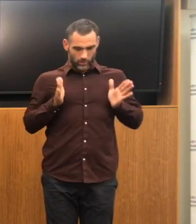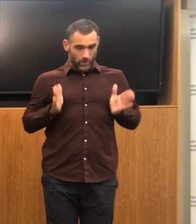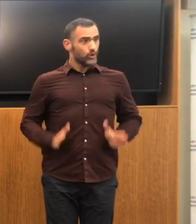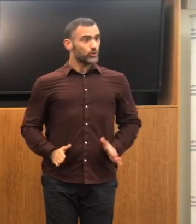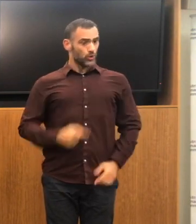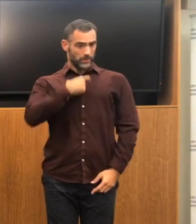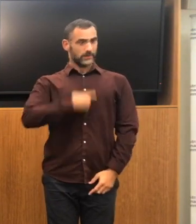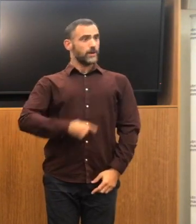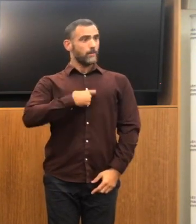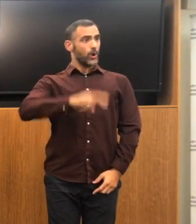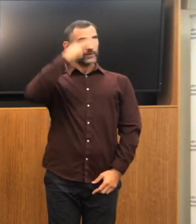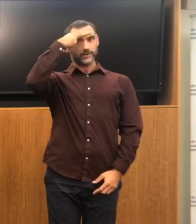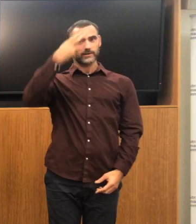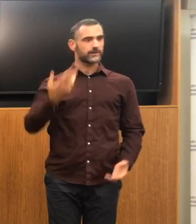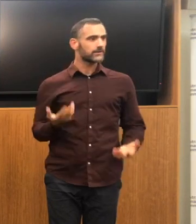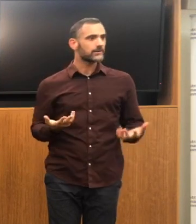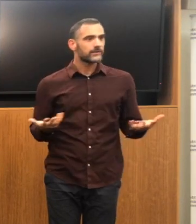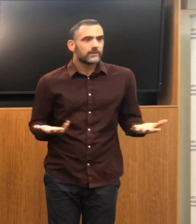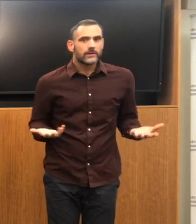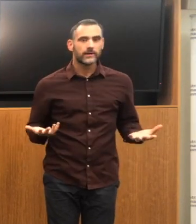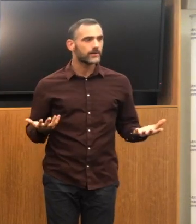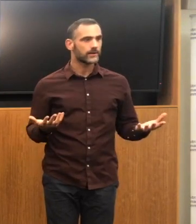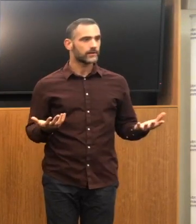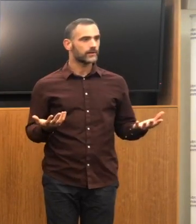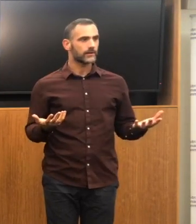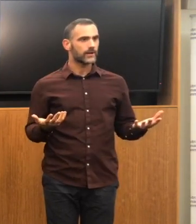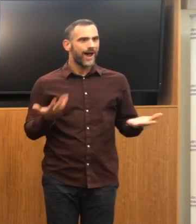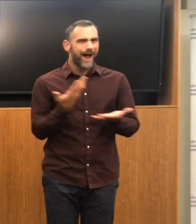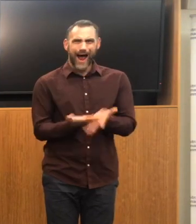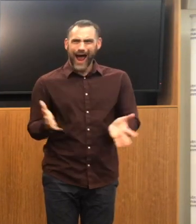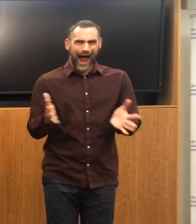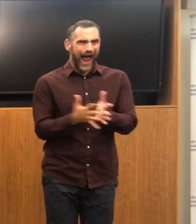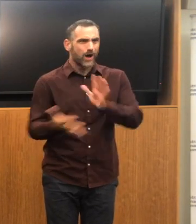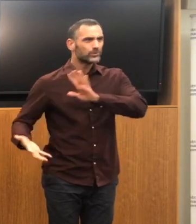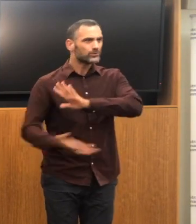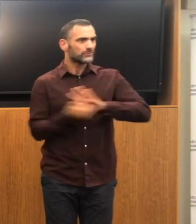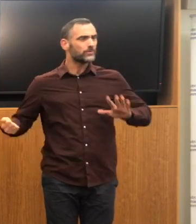An actual human in society? How could you take that right from them?